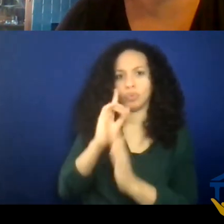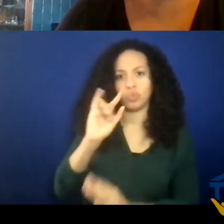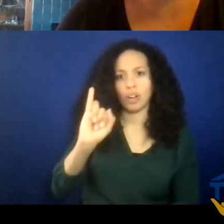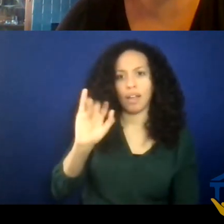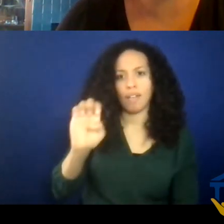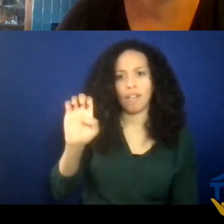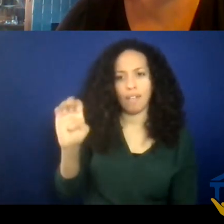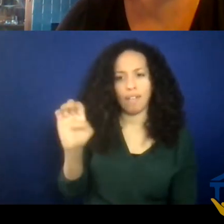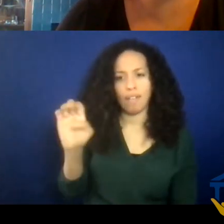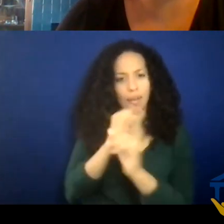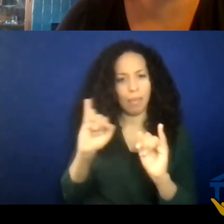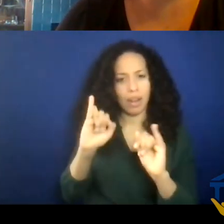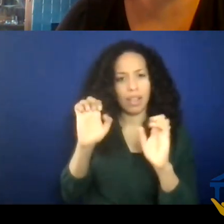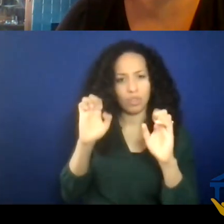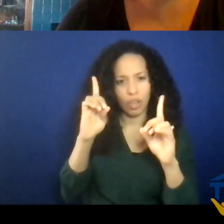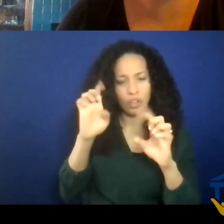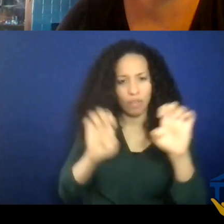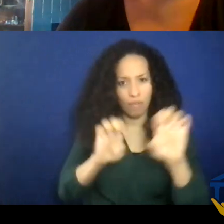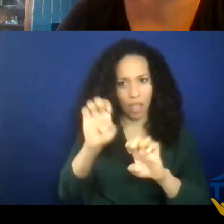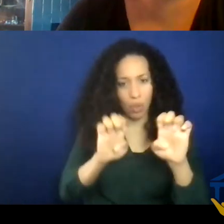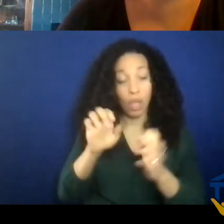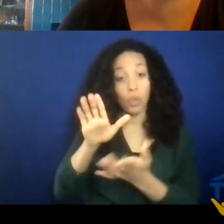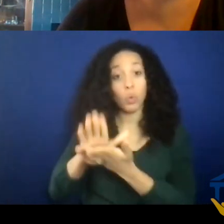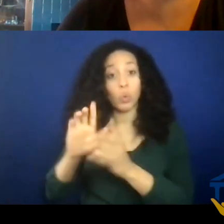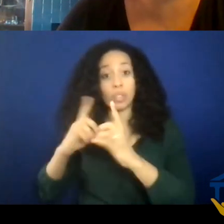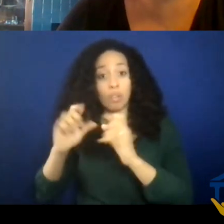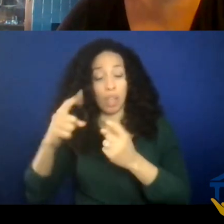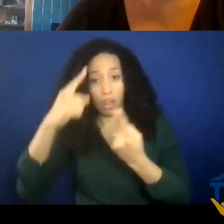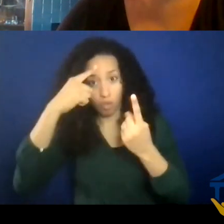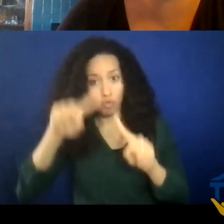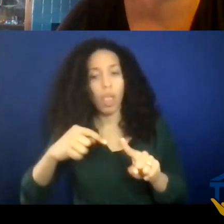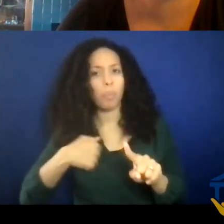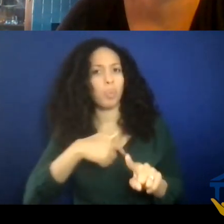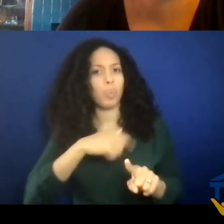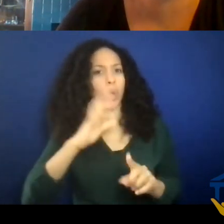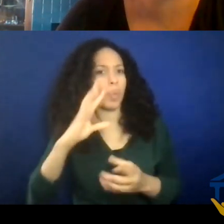can either agree to provide that, or they can, or they can go to a due process